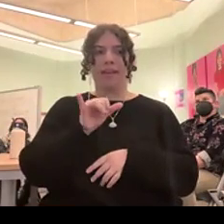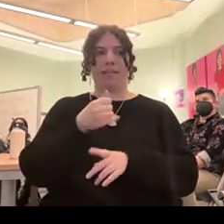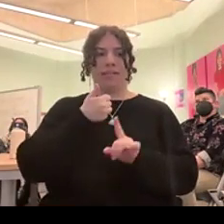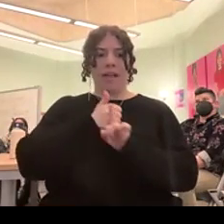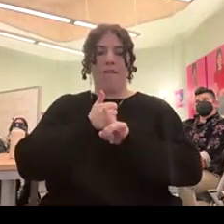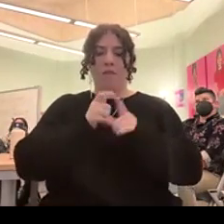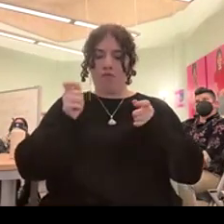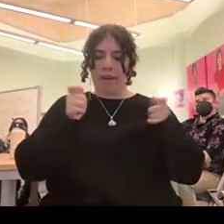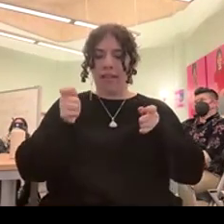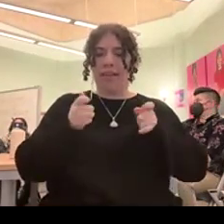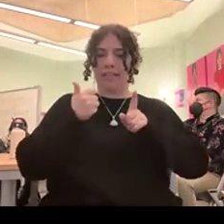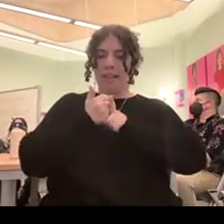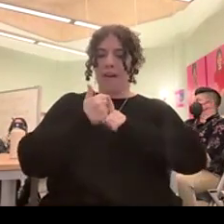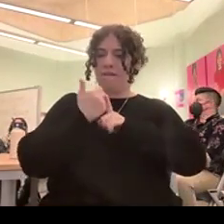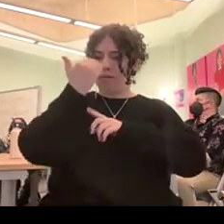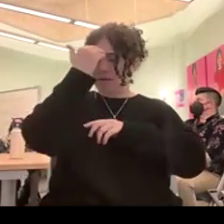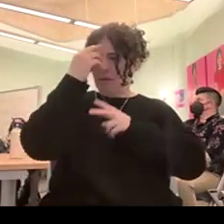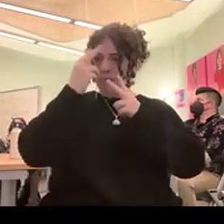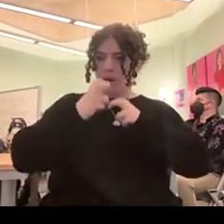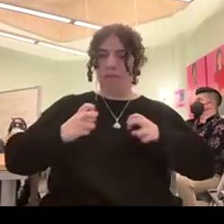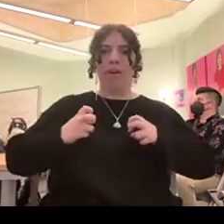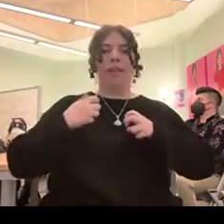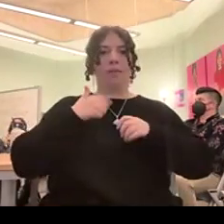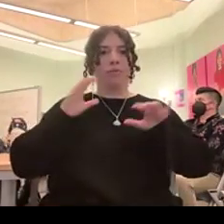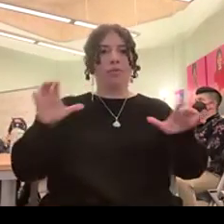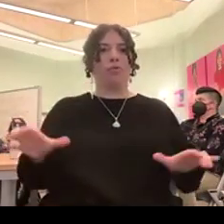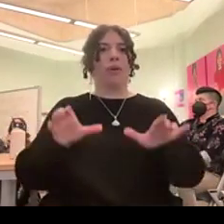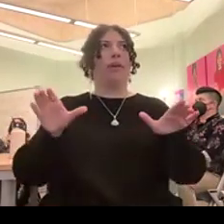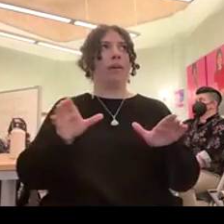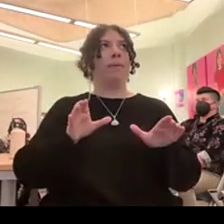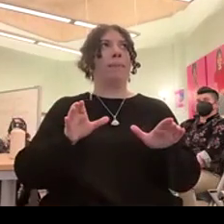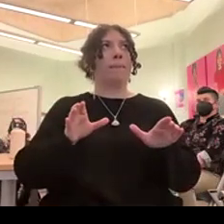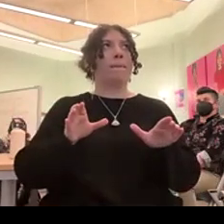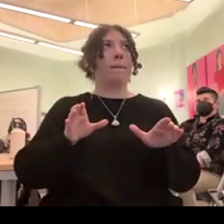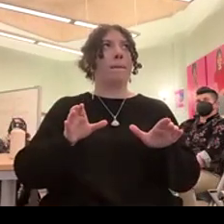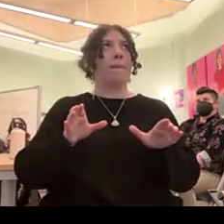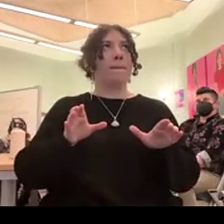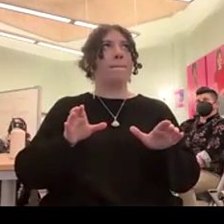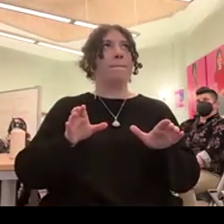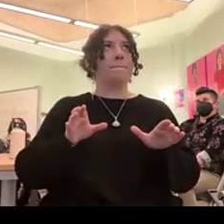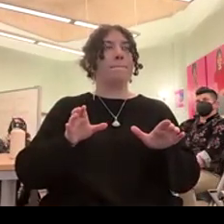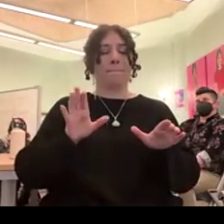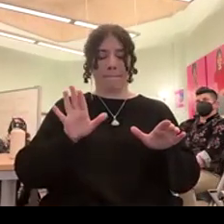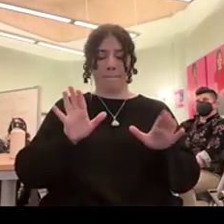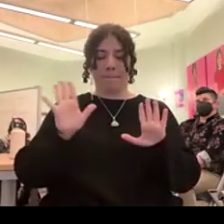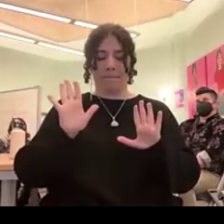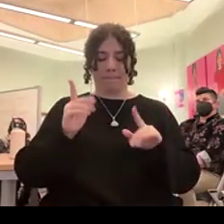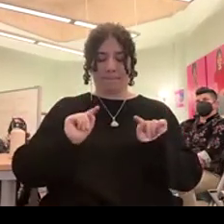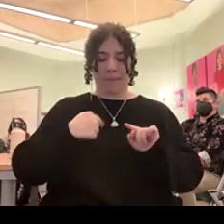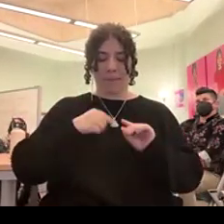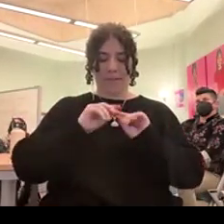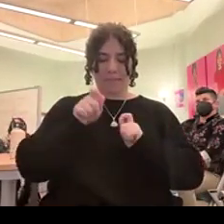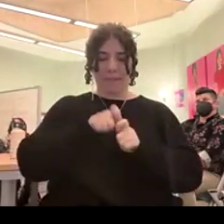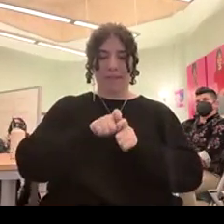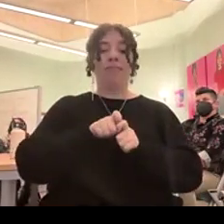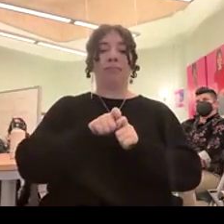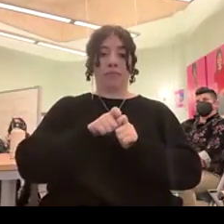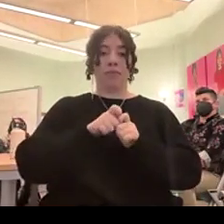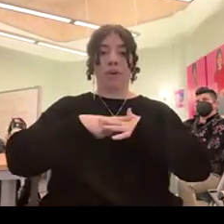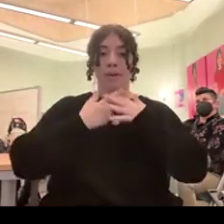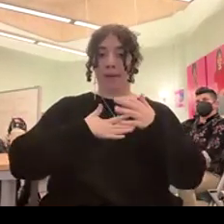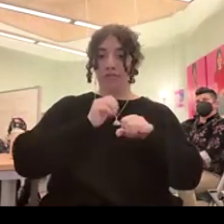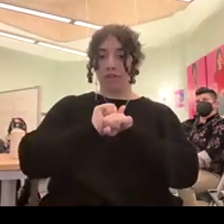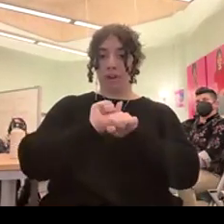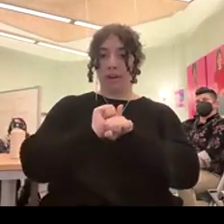sort of self-regulating and self-policing that I was doing that... Yeah, so let me be specific.